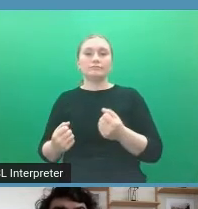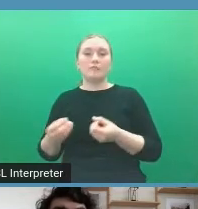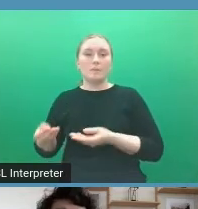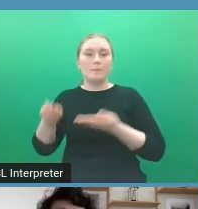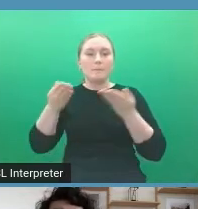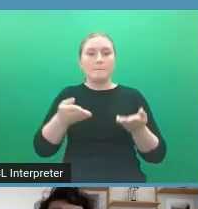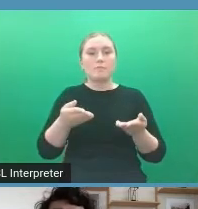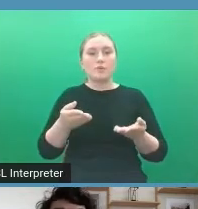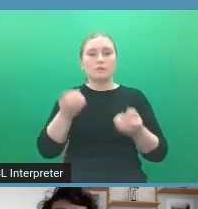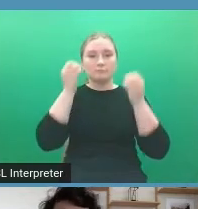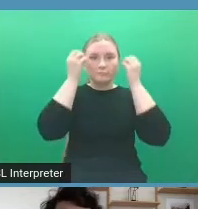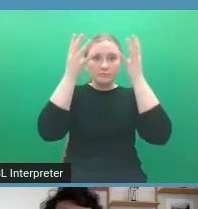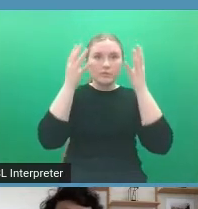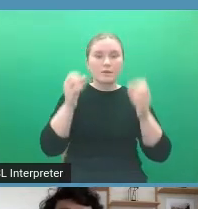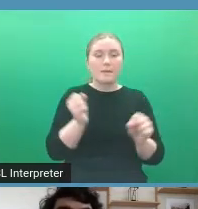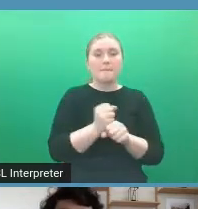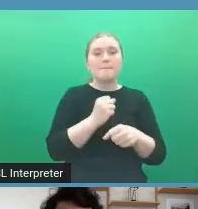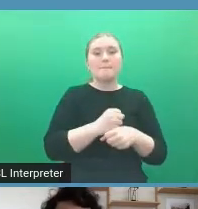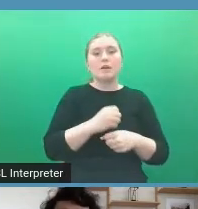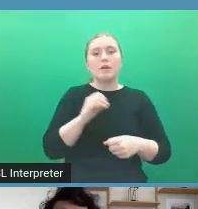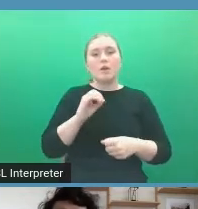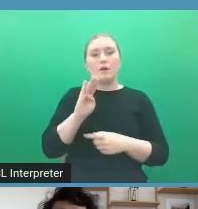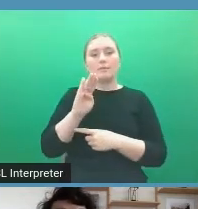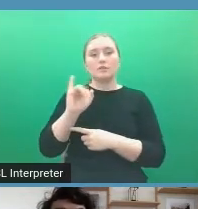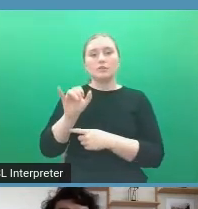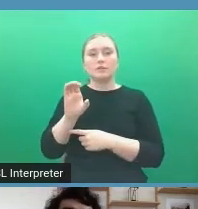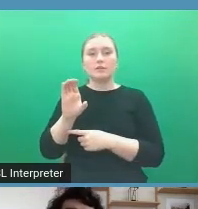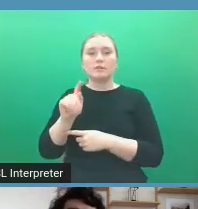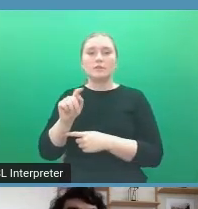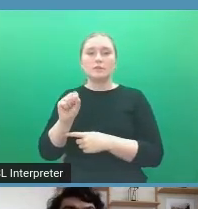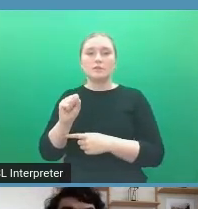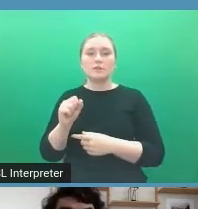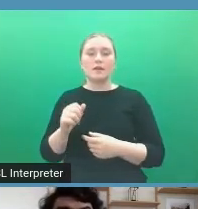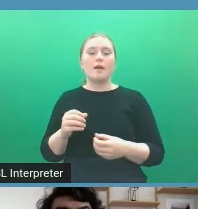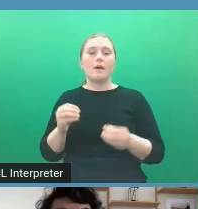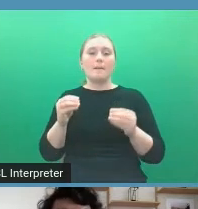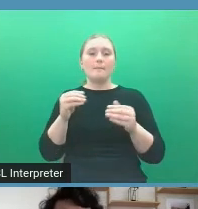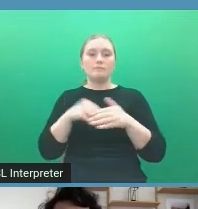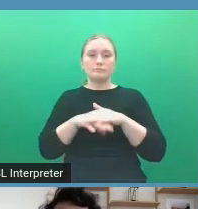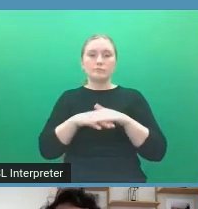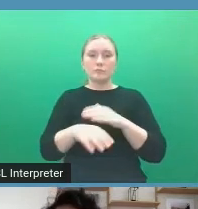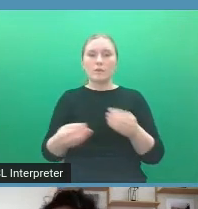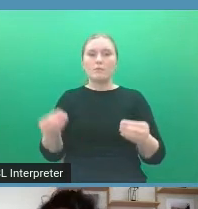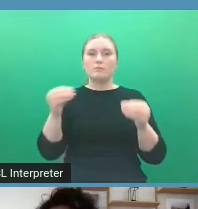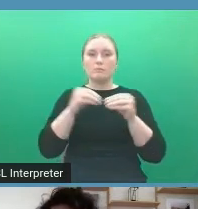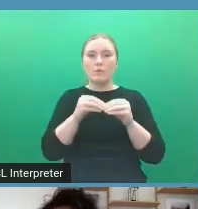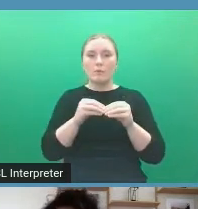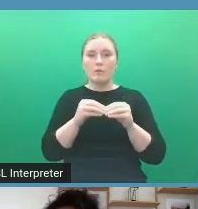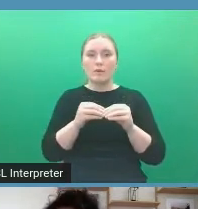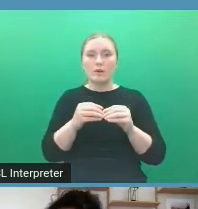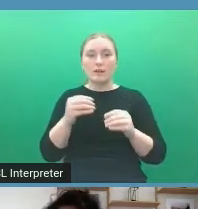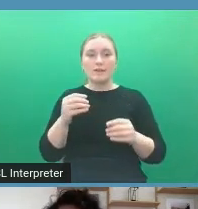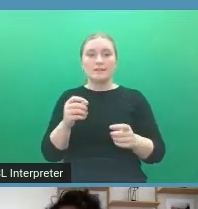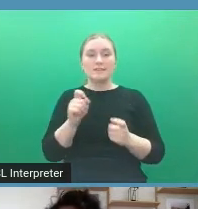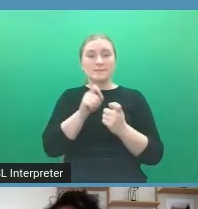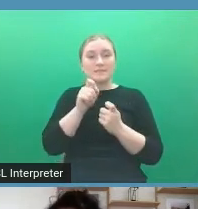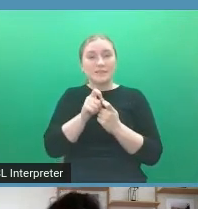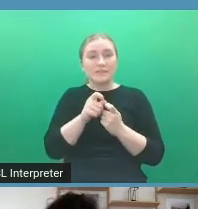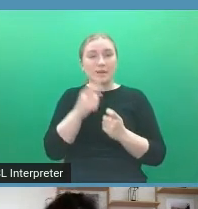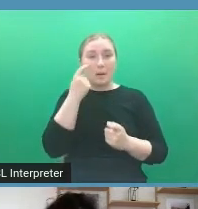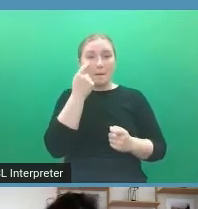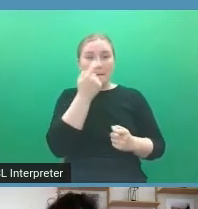these objects more accessible especially to those with low or no vision. So visual descriptions,